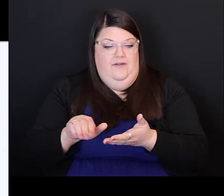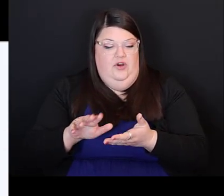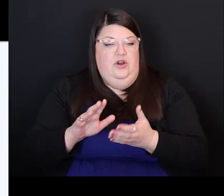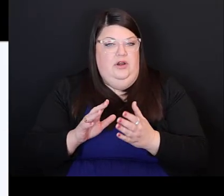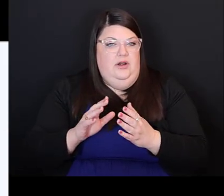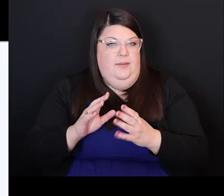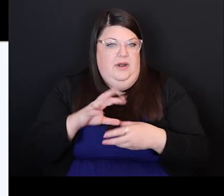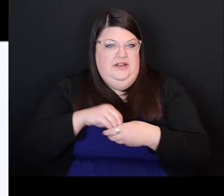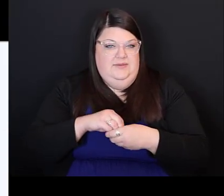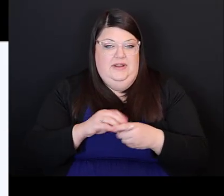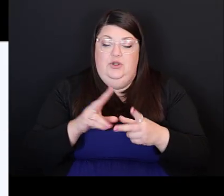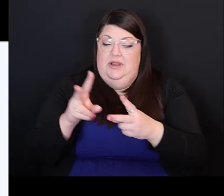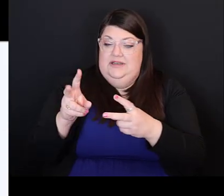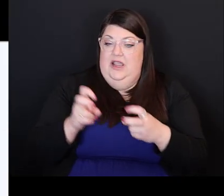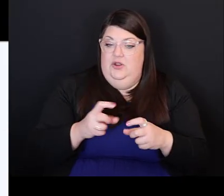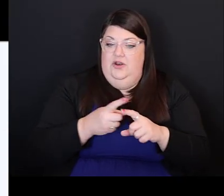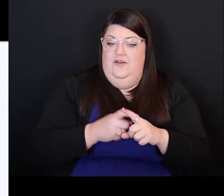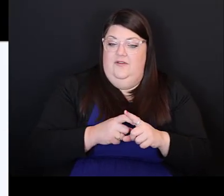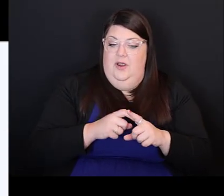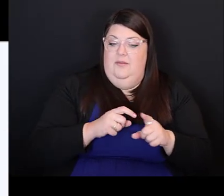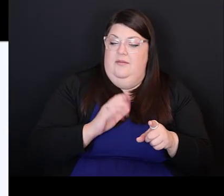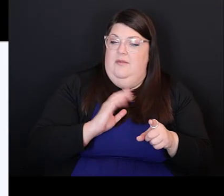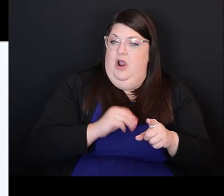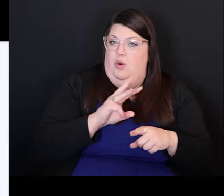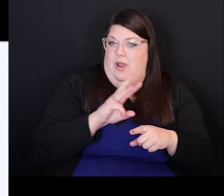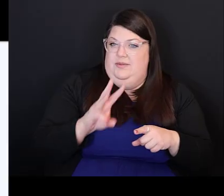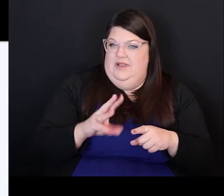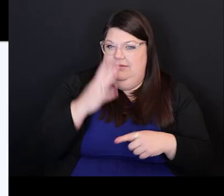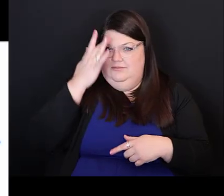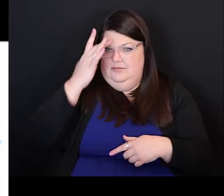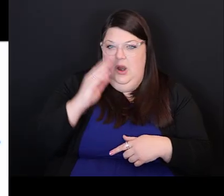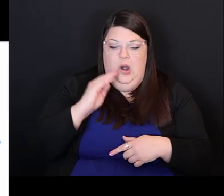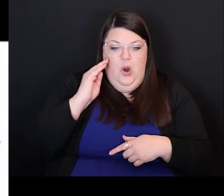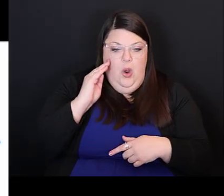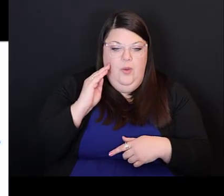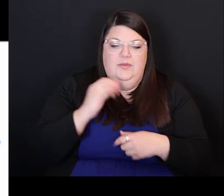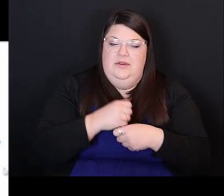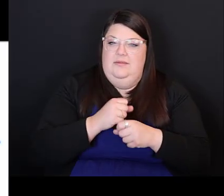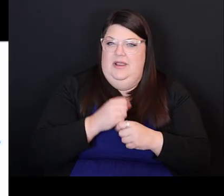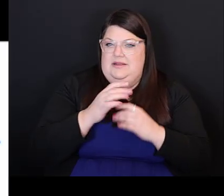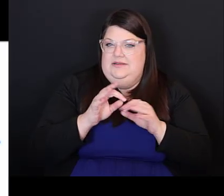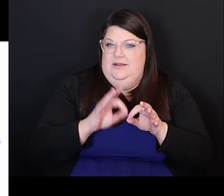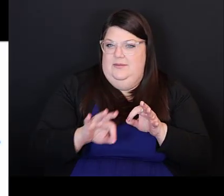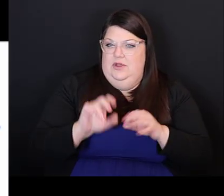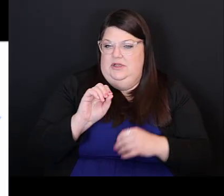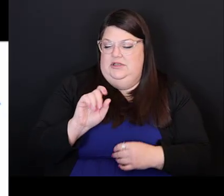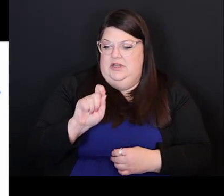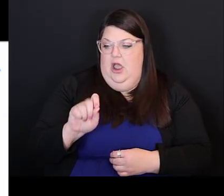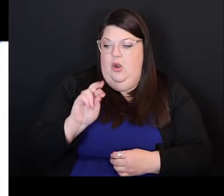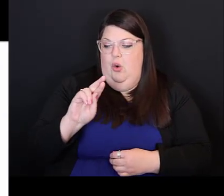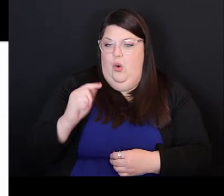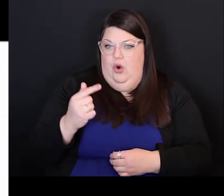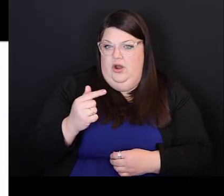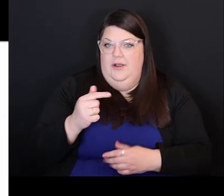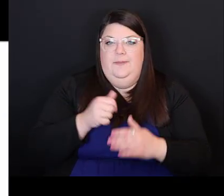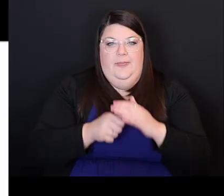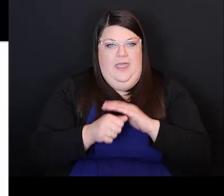You can download that guide from both patf.usandsmarthomesmadesimple. org under resources.